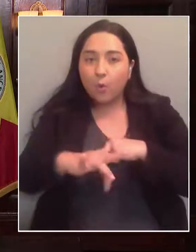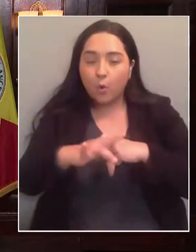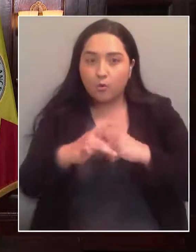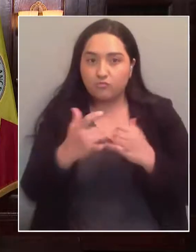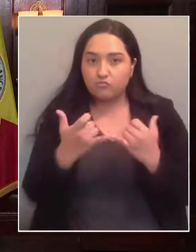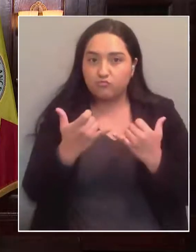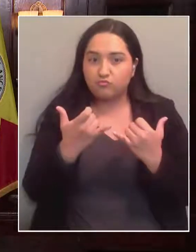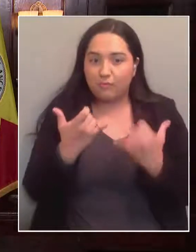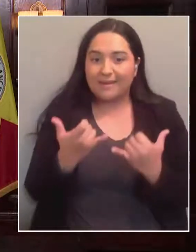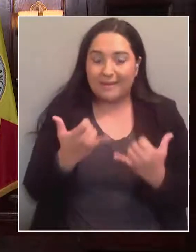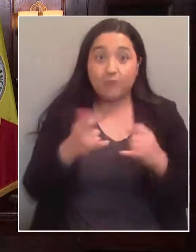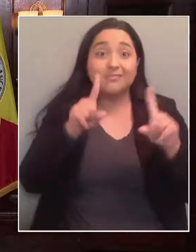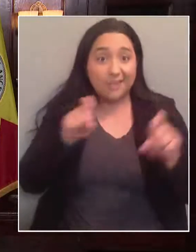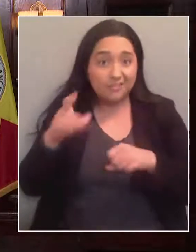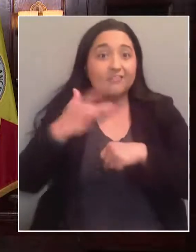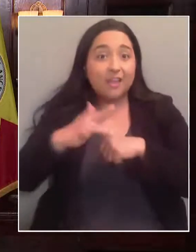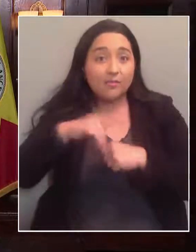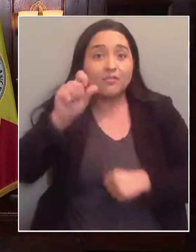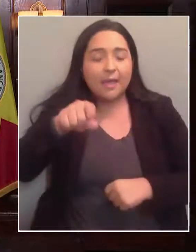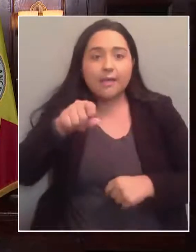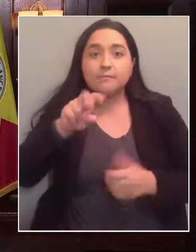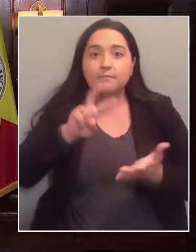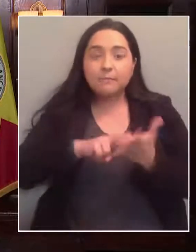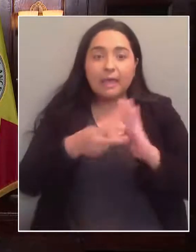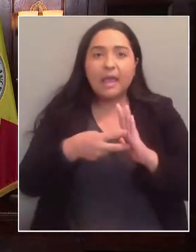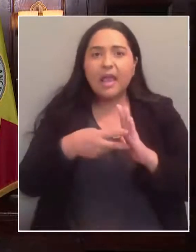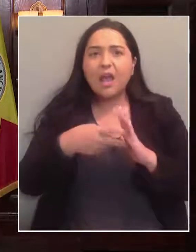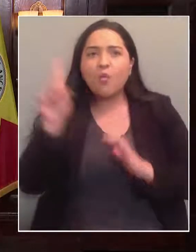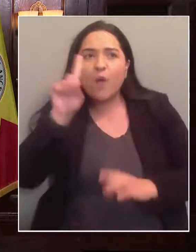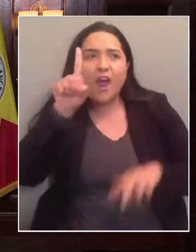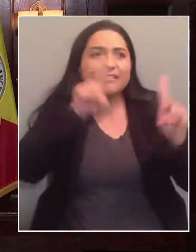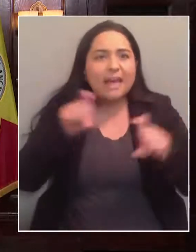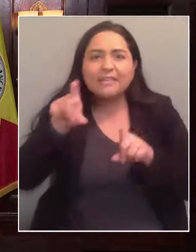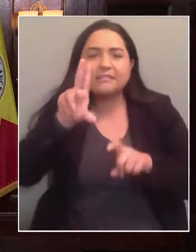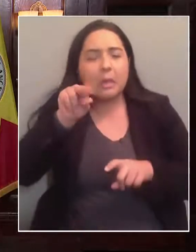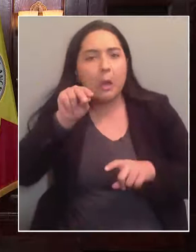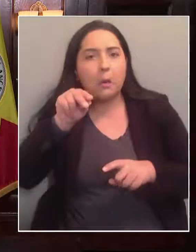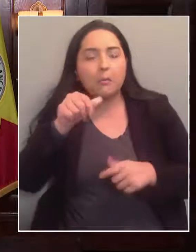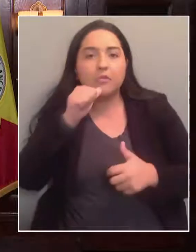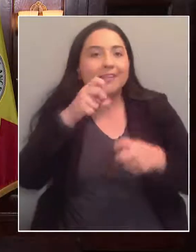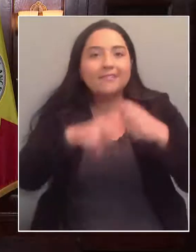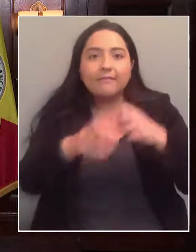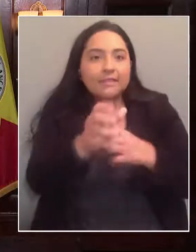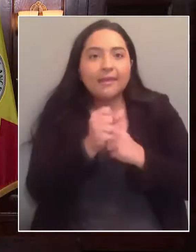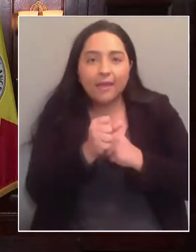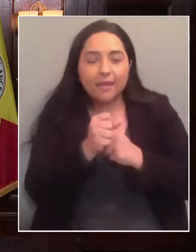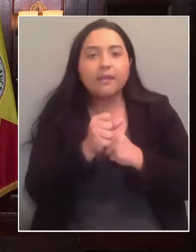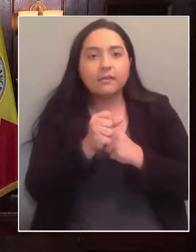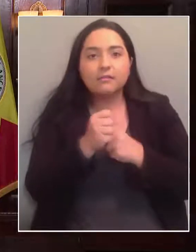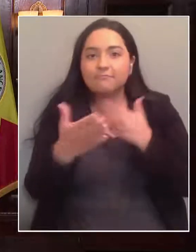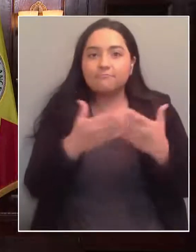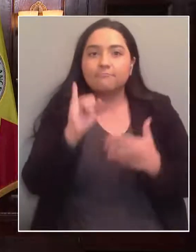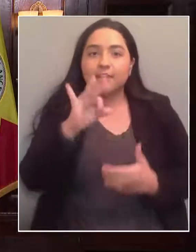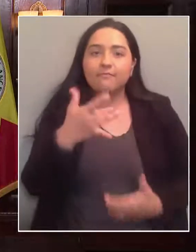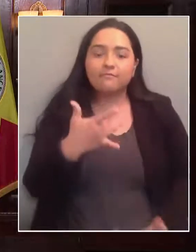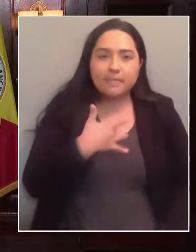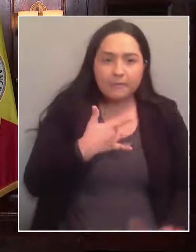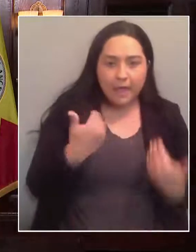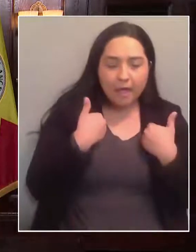THROTLEED THE NUMBER OR MADE IT TOUGHER BOTH WITH SYMPTOMS OR WITHOUT. WE SAW THAT DEMAND WHICH WE